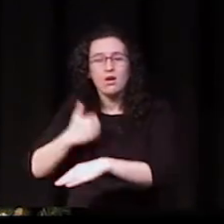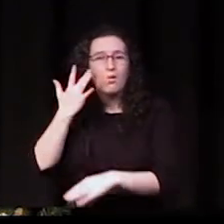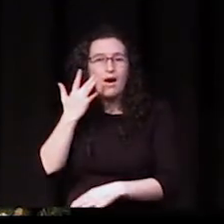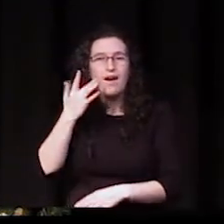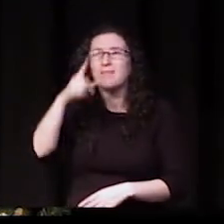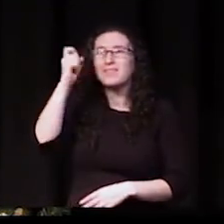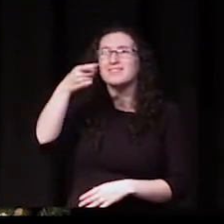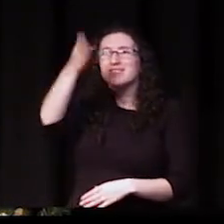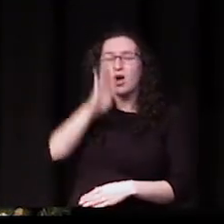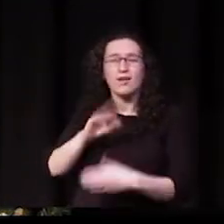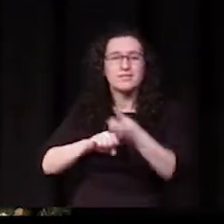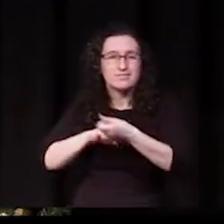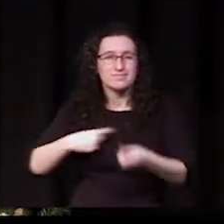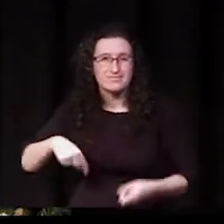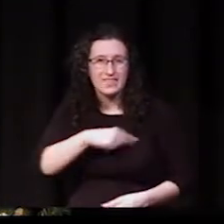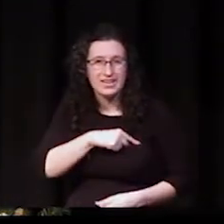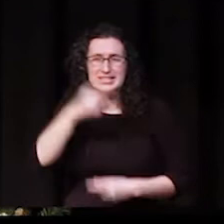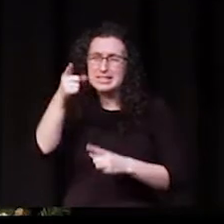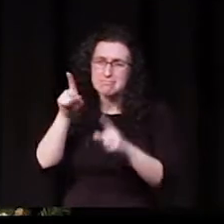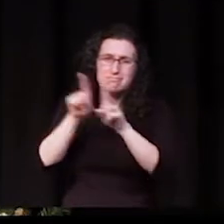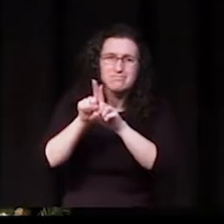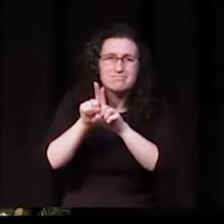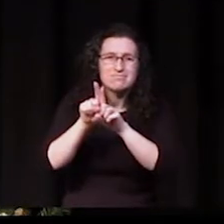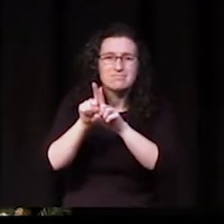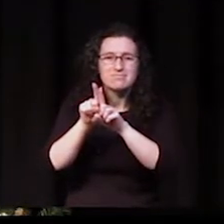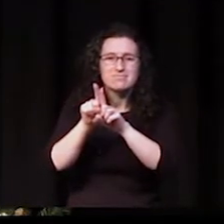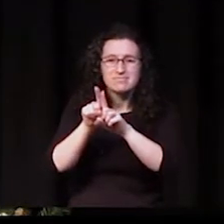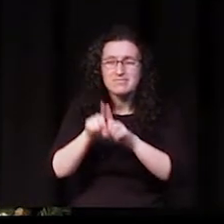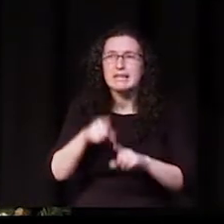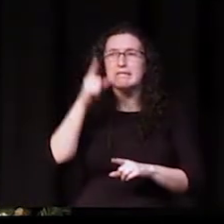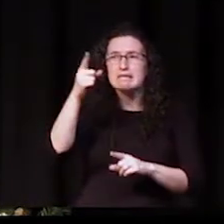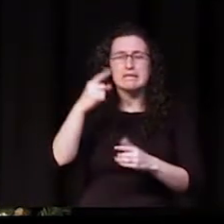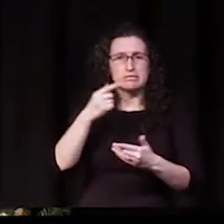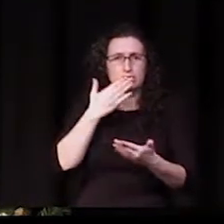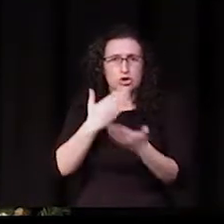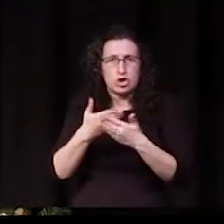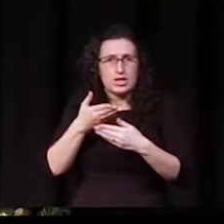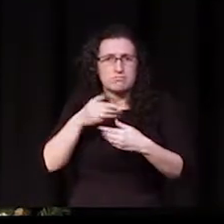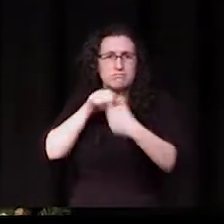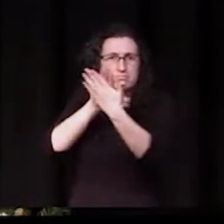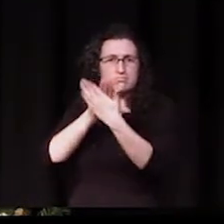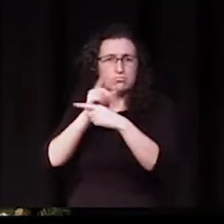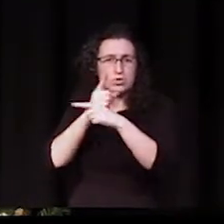No one, "For God himself has given us right "standing with Himself. "Who then will condemn us?